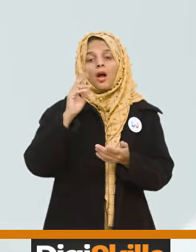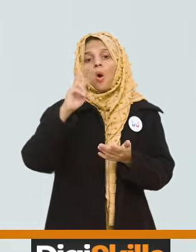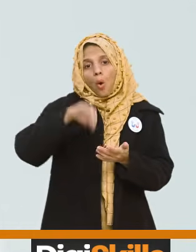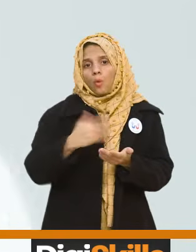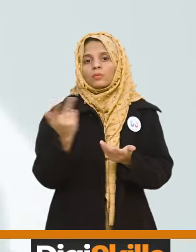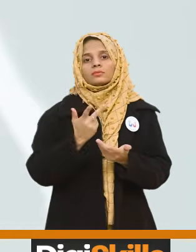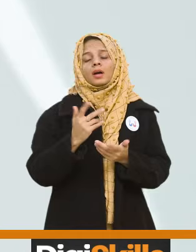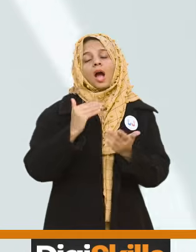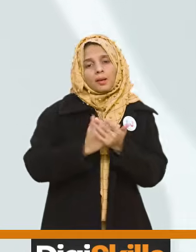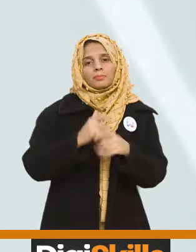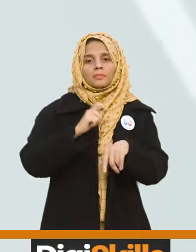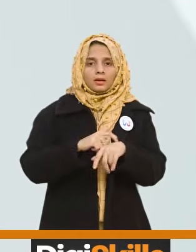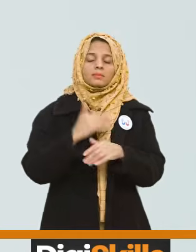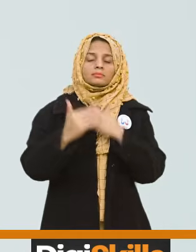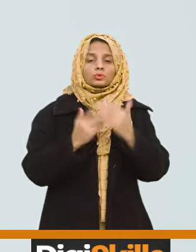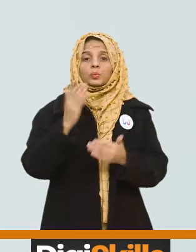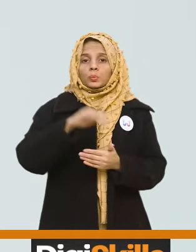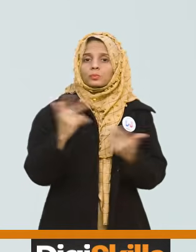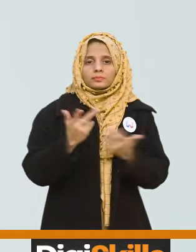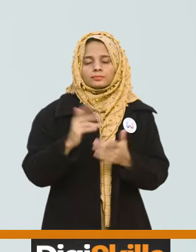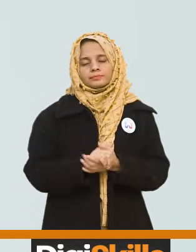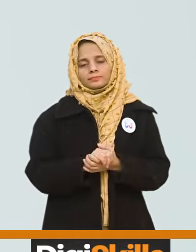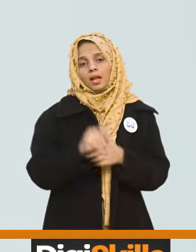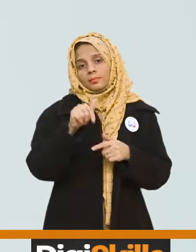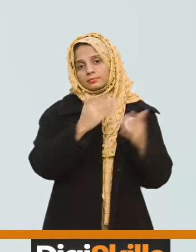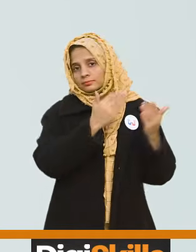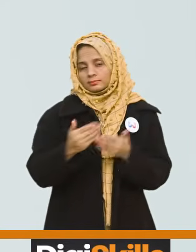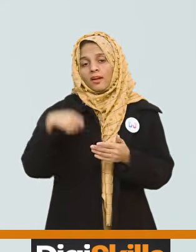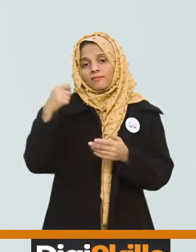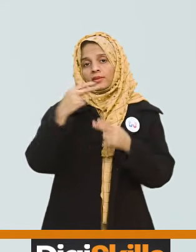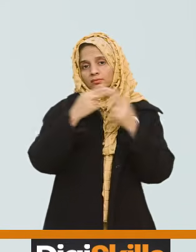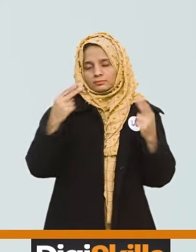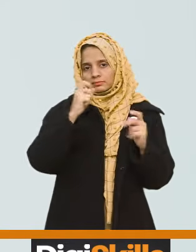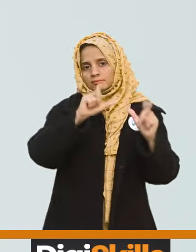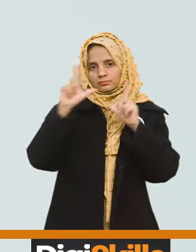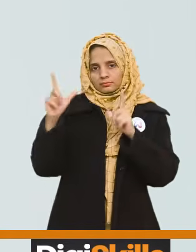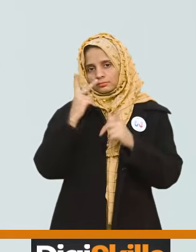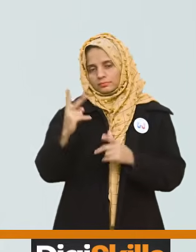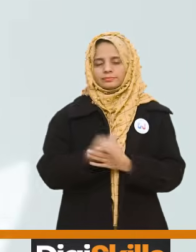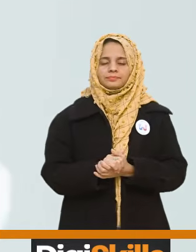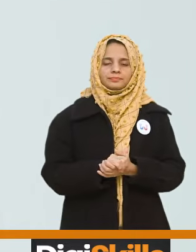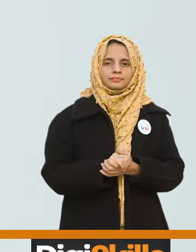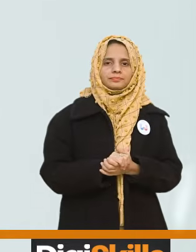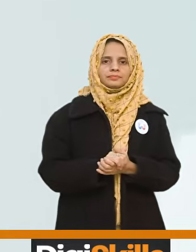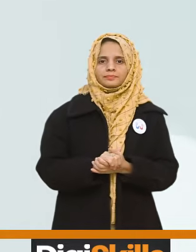When to accept the project, and why? Let us talk about this particular topic.